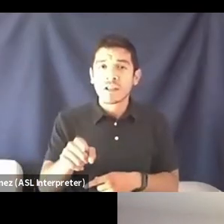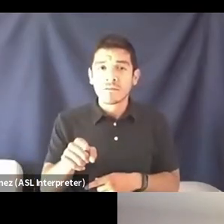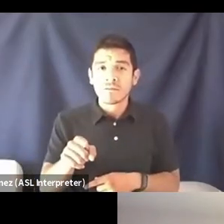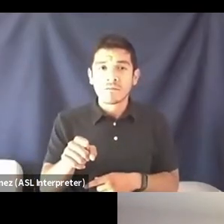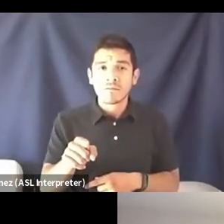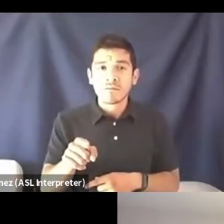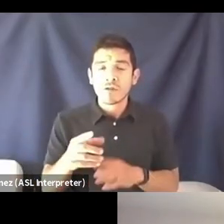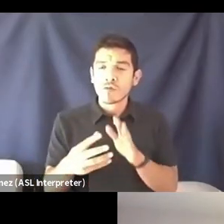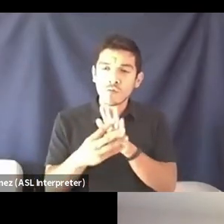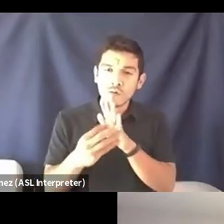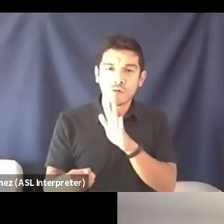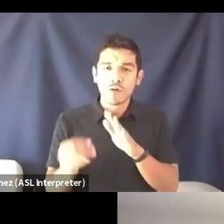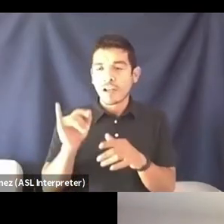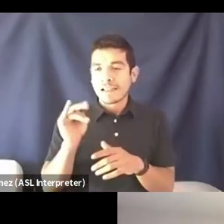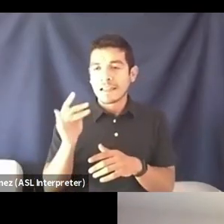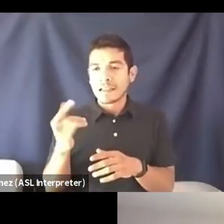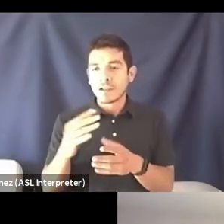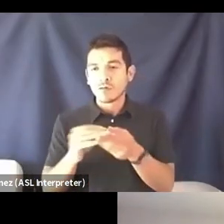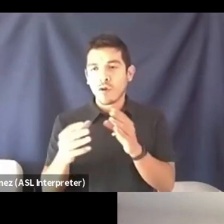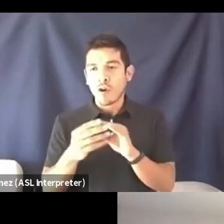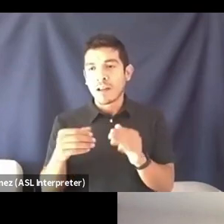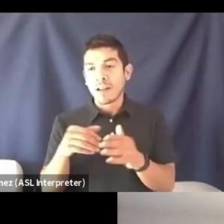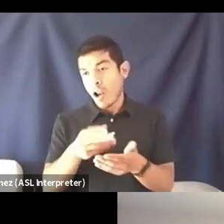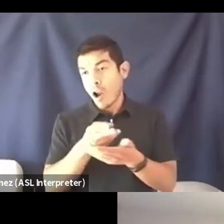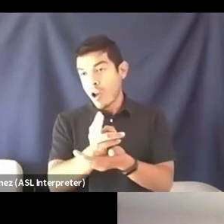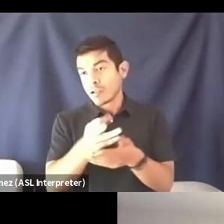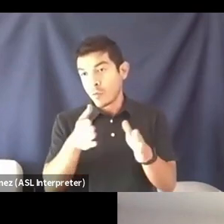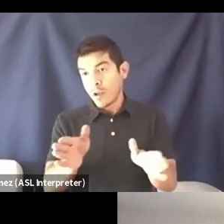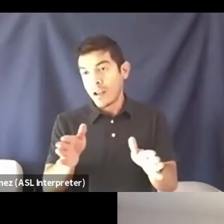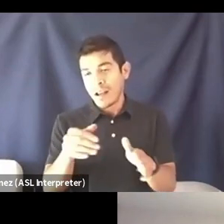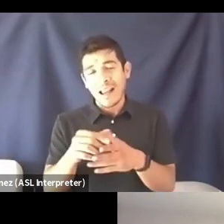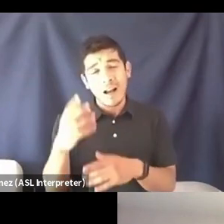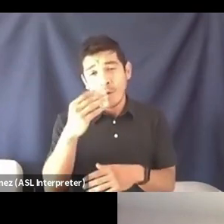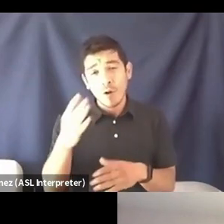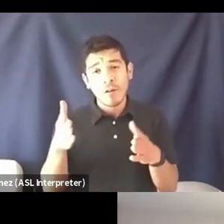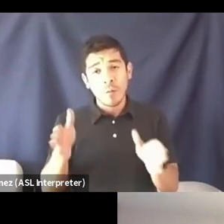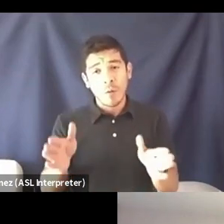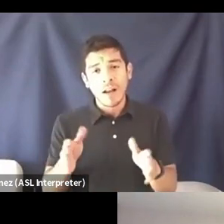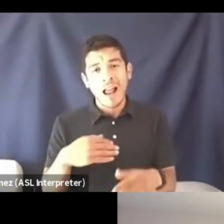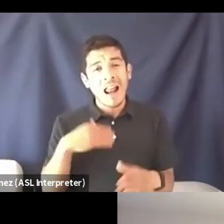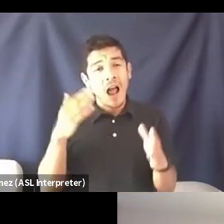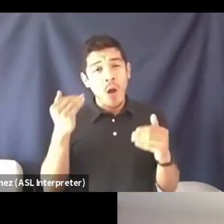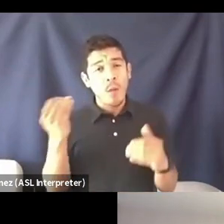recording Yingying's story and her legacy in such a beautiful way. And I hope it's something that her family